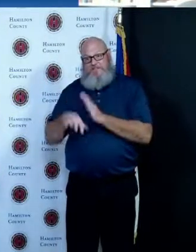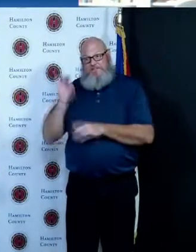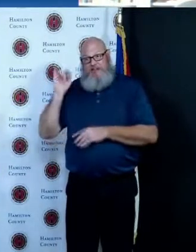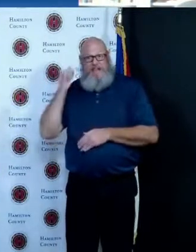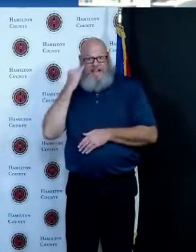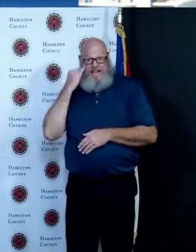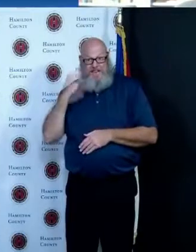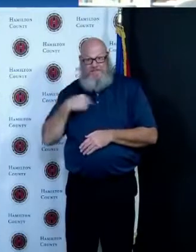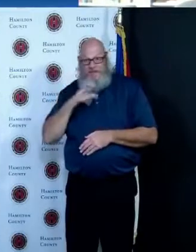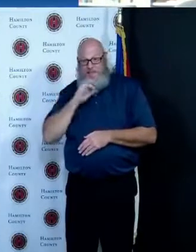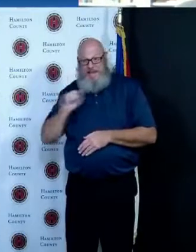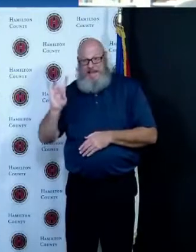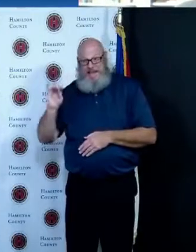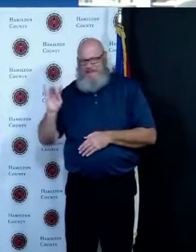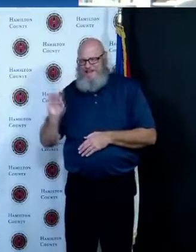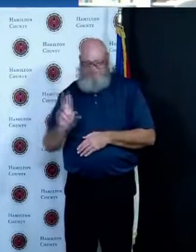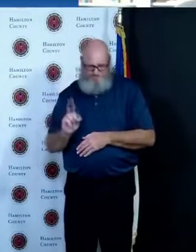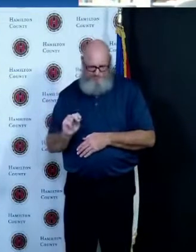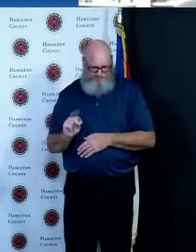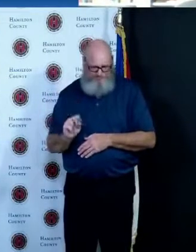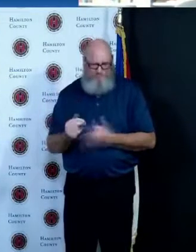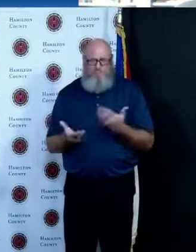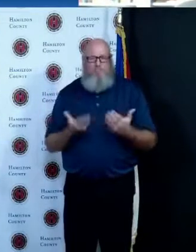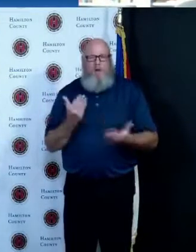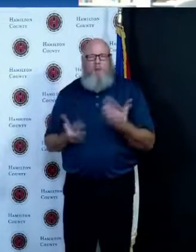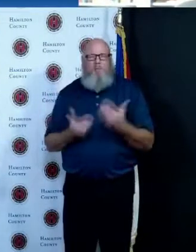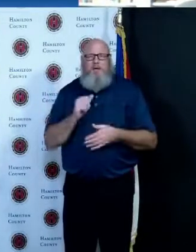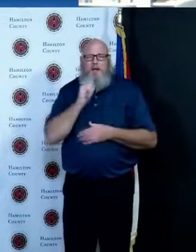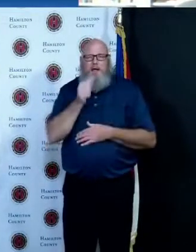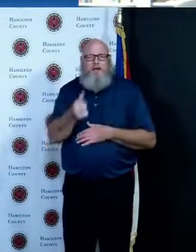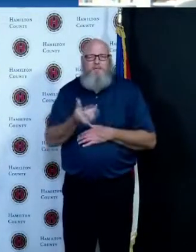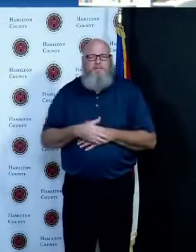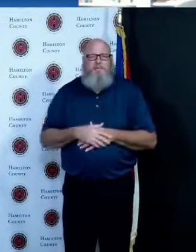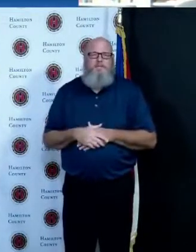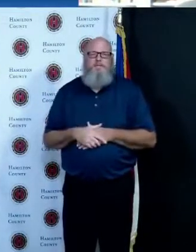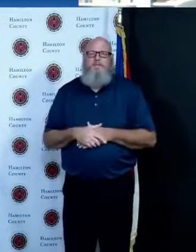the registration form is a great way for us to collect personal information about those that are